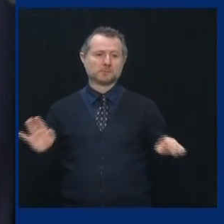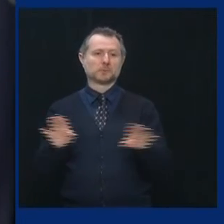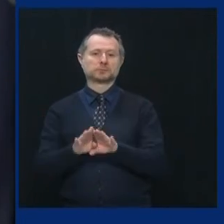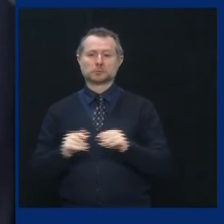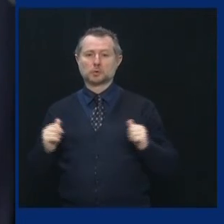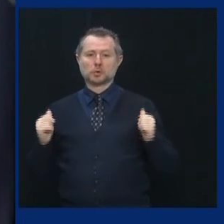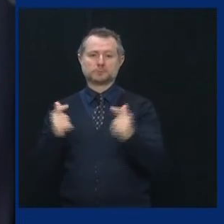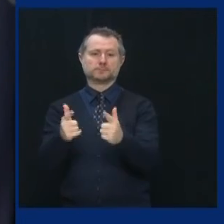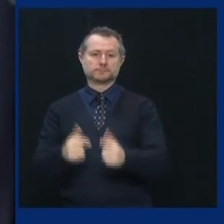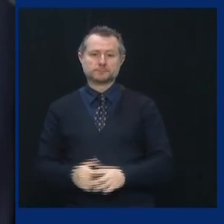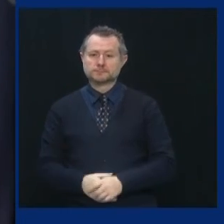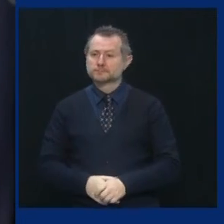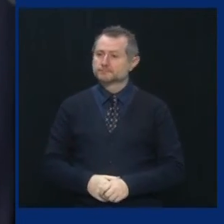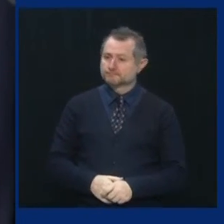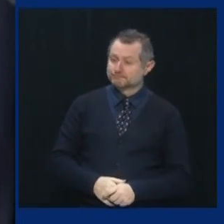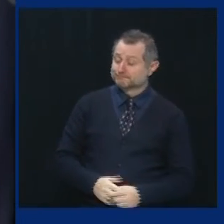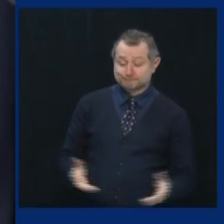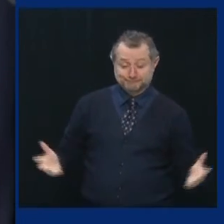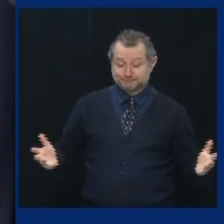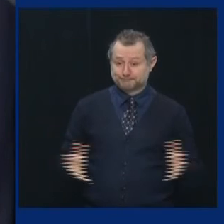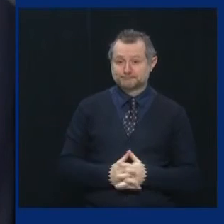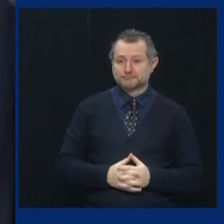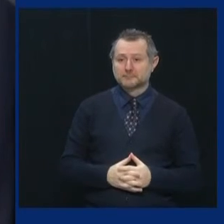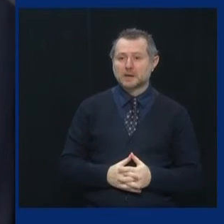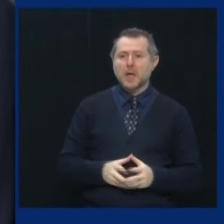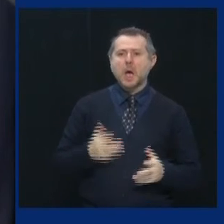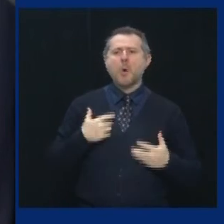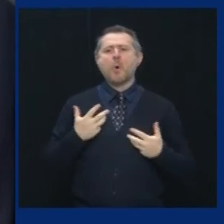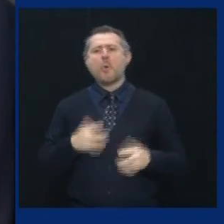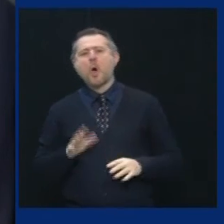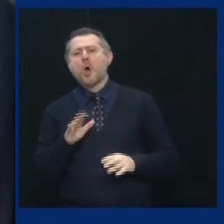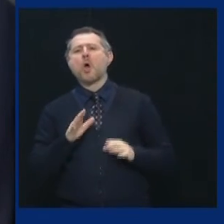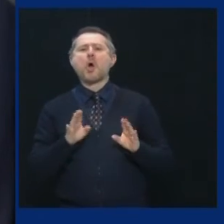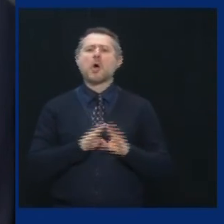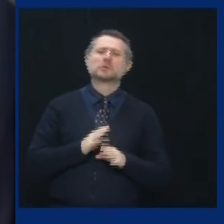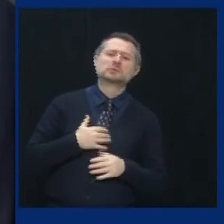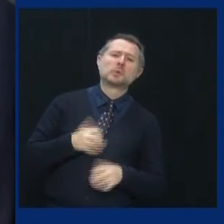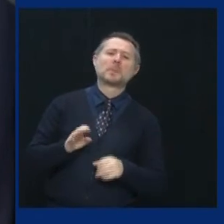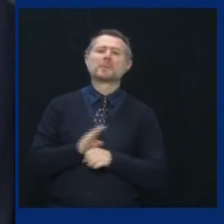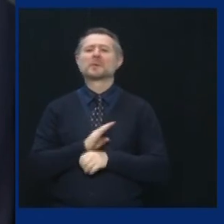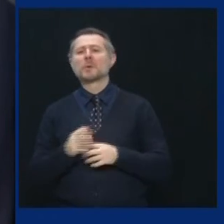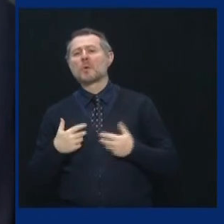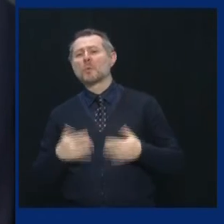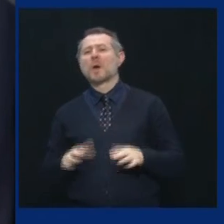CLOSE DOWN THE ECONOMY.